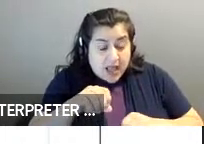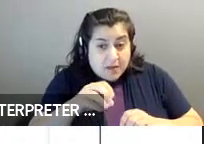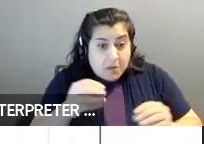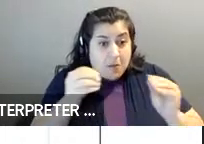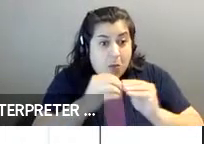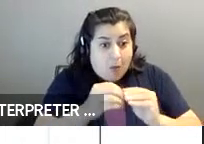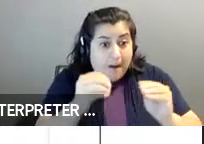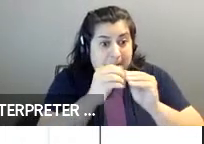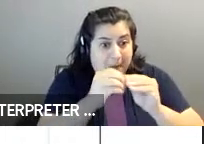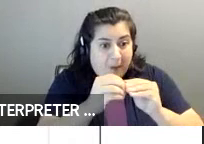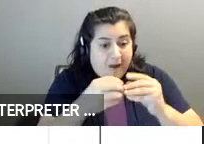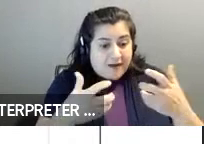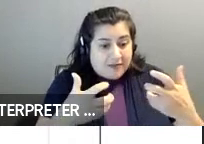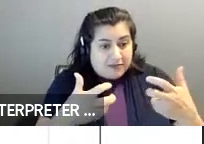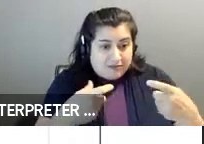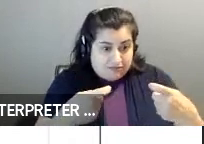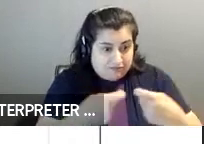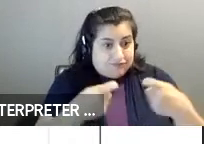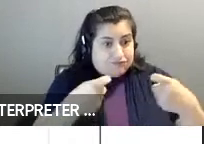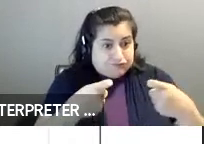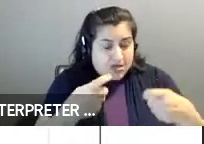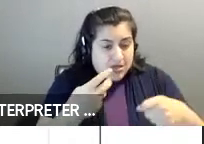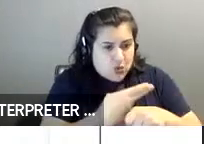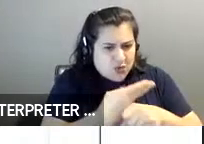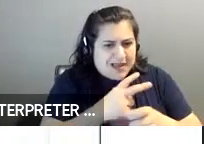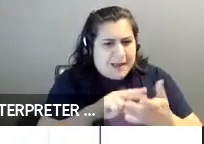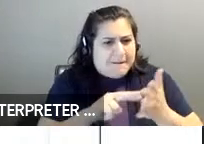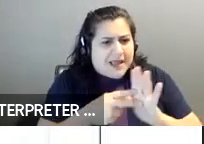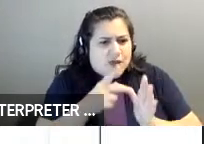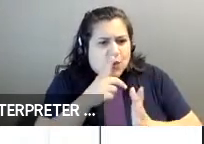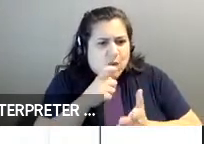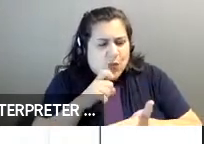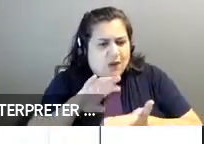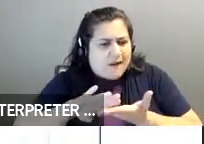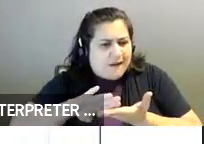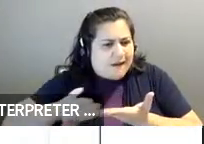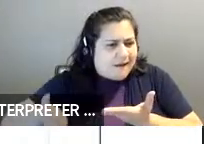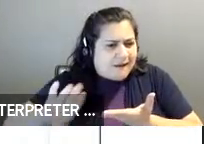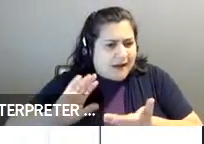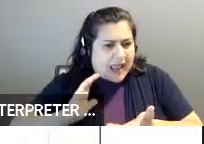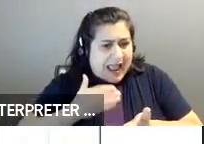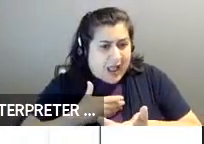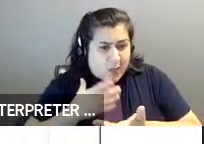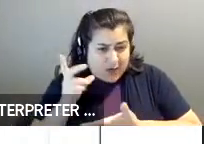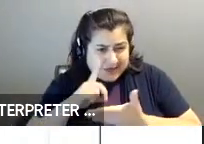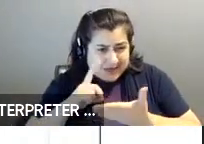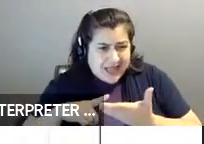number of people that will be excluded by our design.